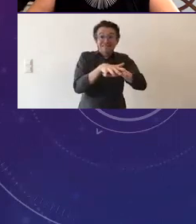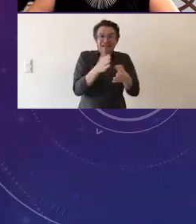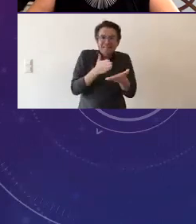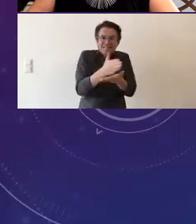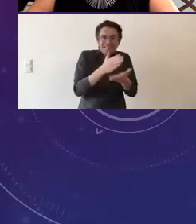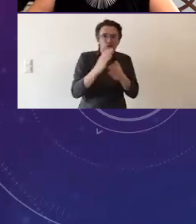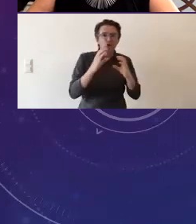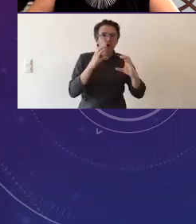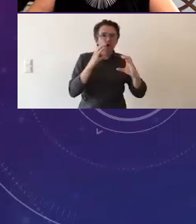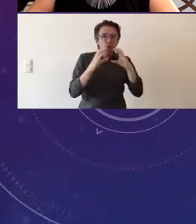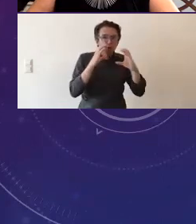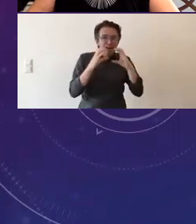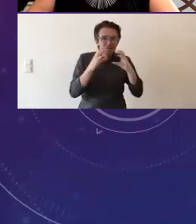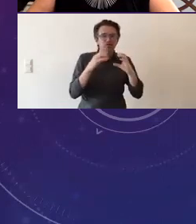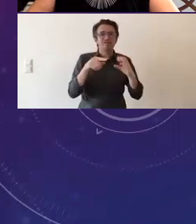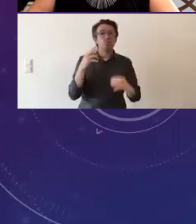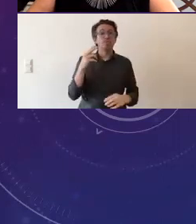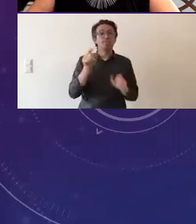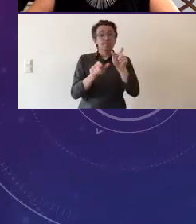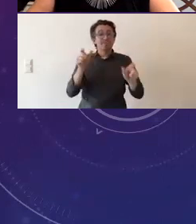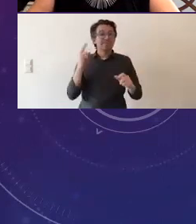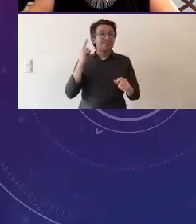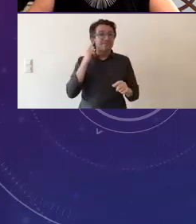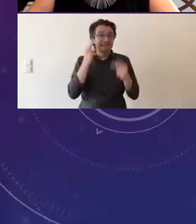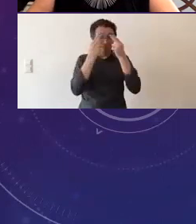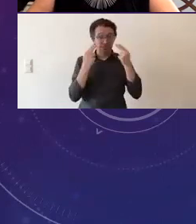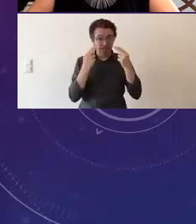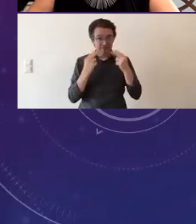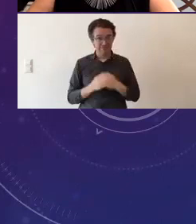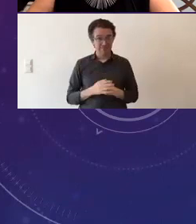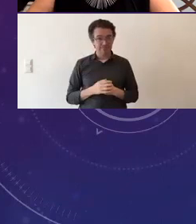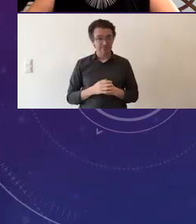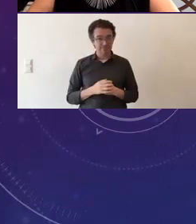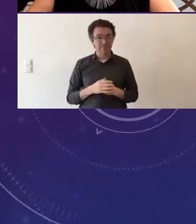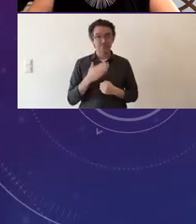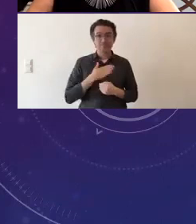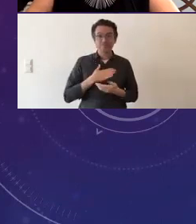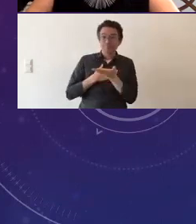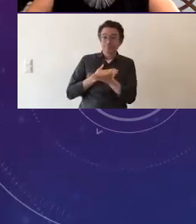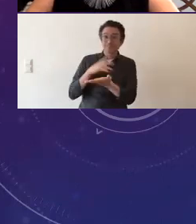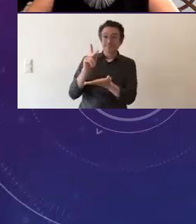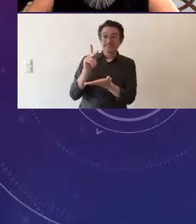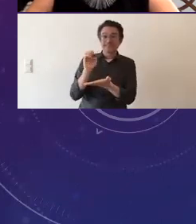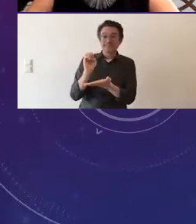officer of communications inclusion and analytics Thank You Alice